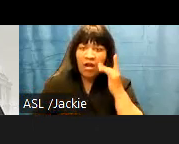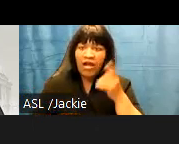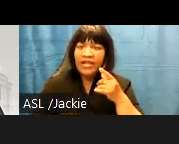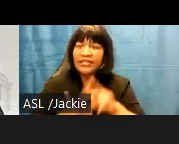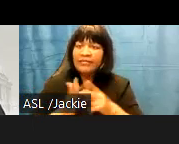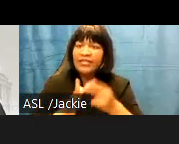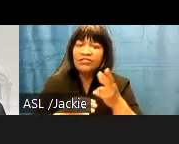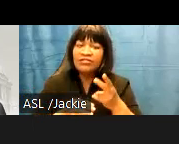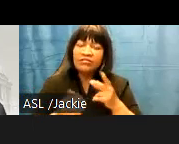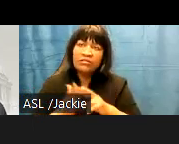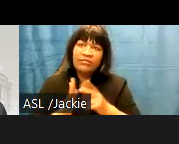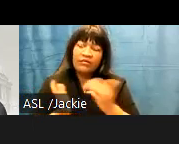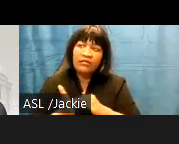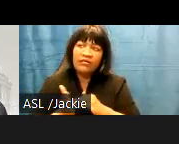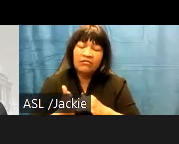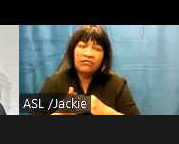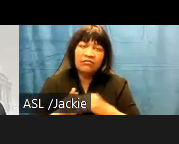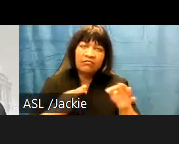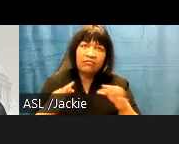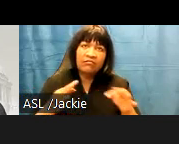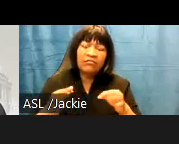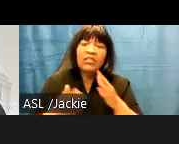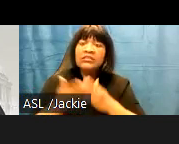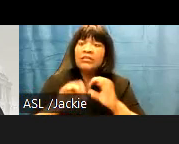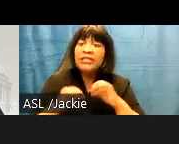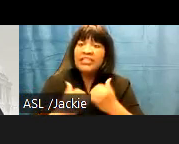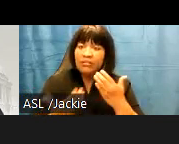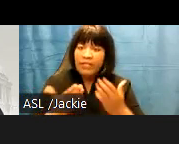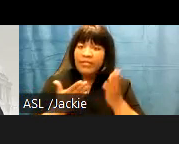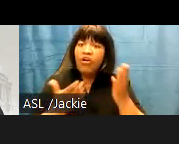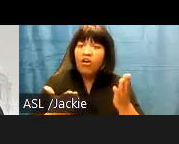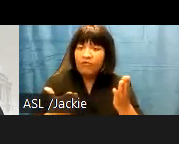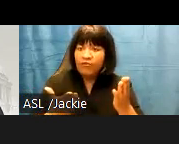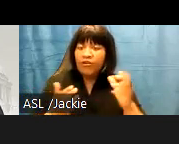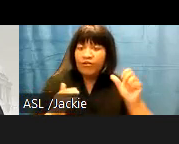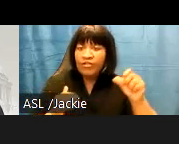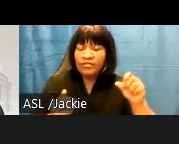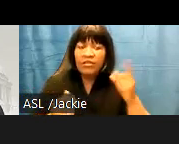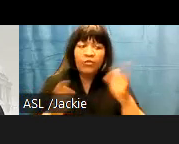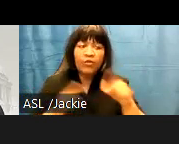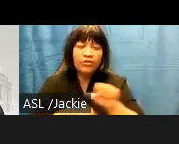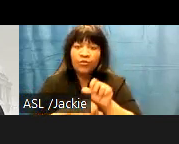so you are -- some agencies may opt for this because in working through the compensation